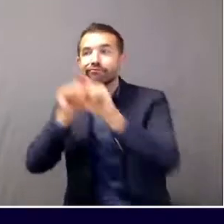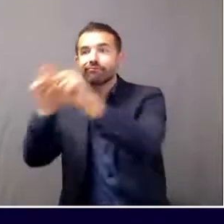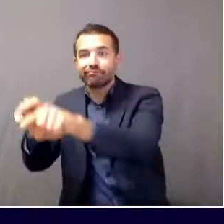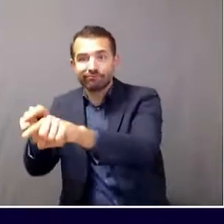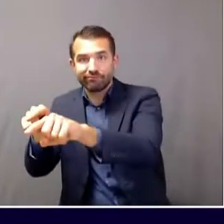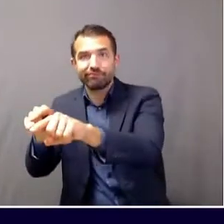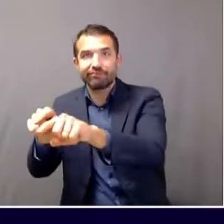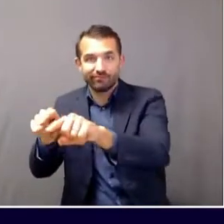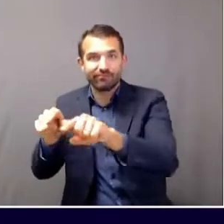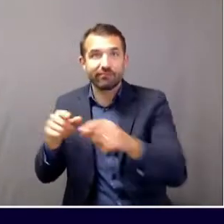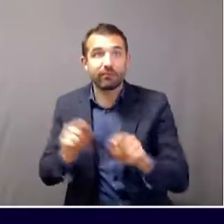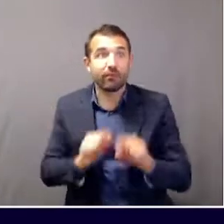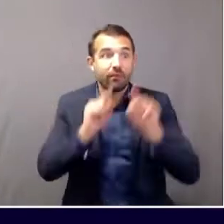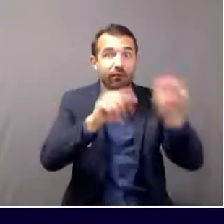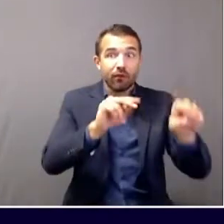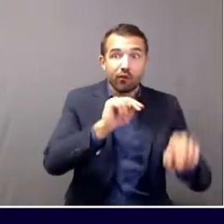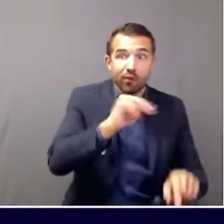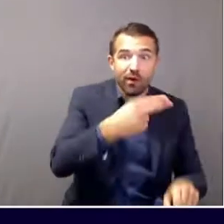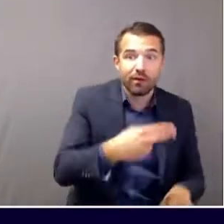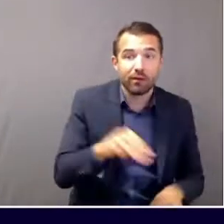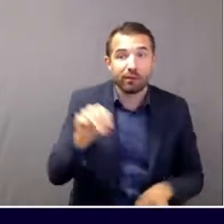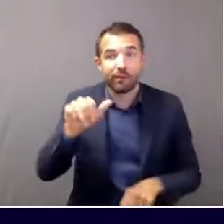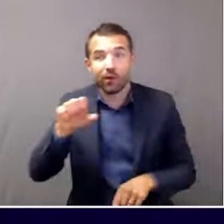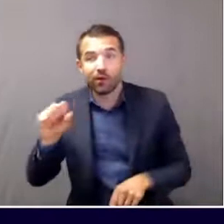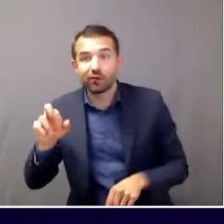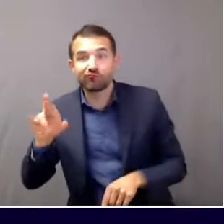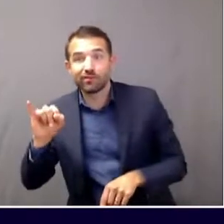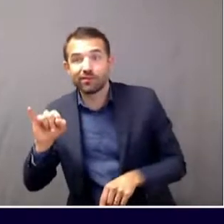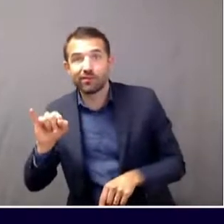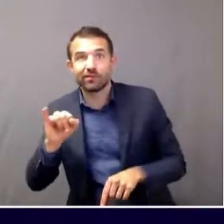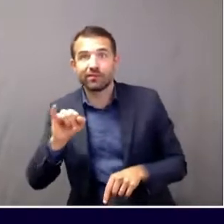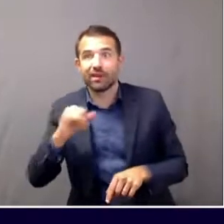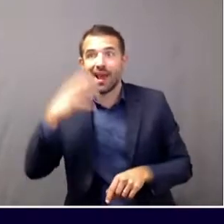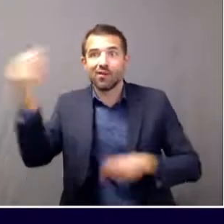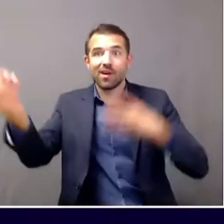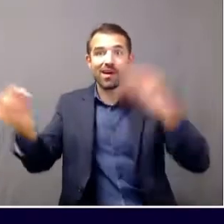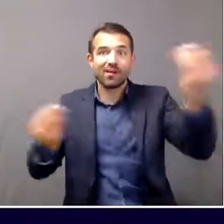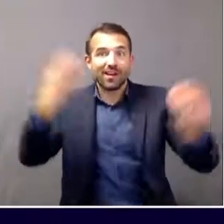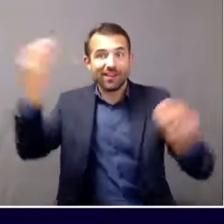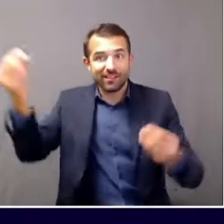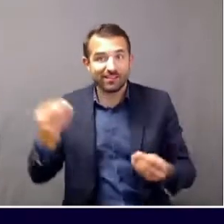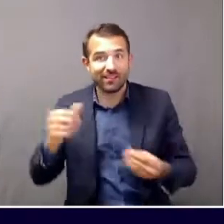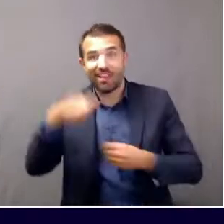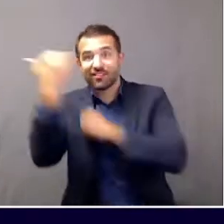places where alone far flung